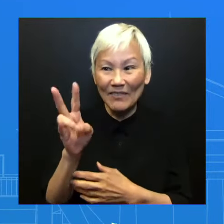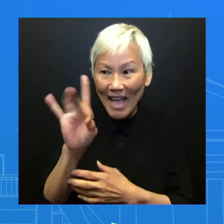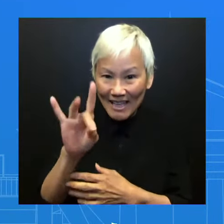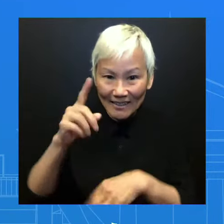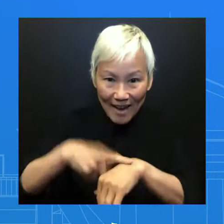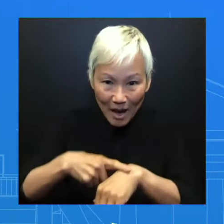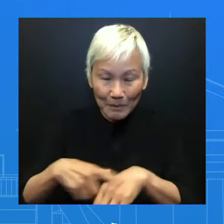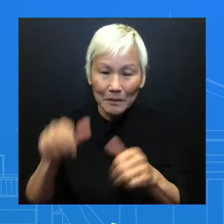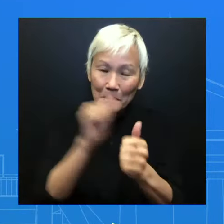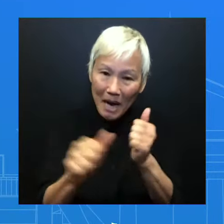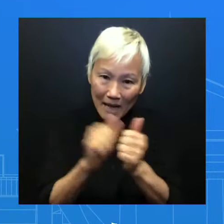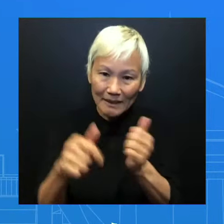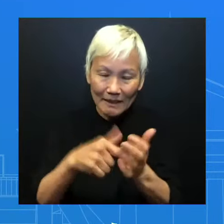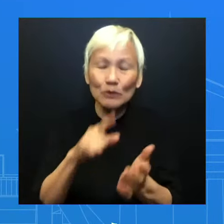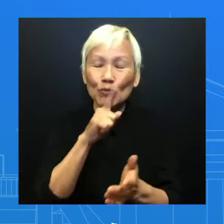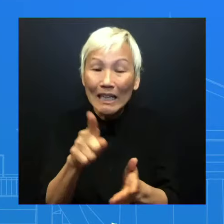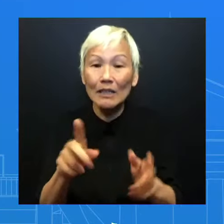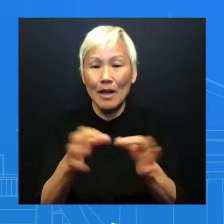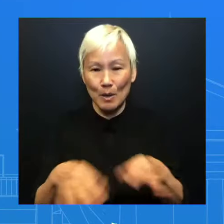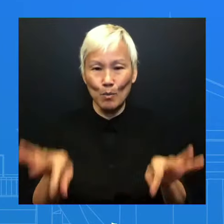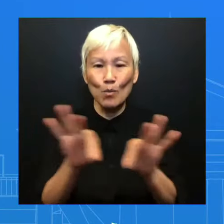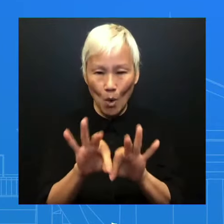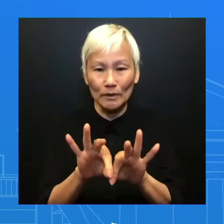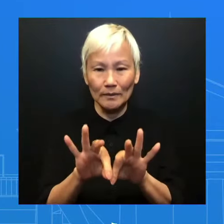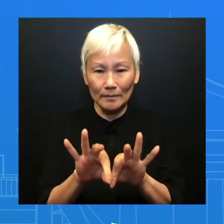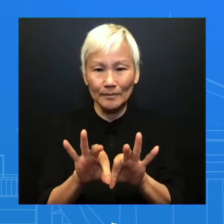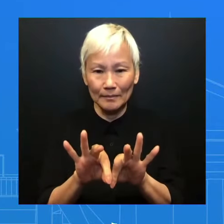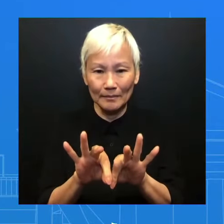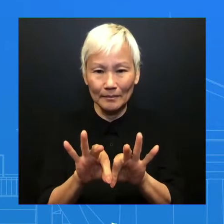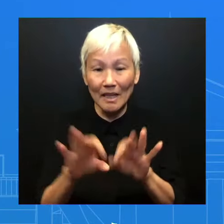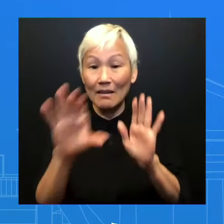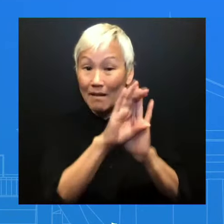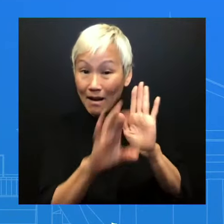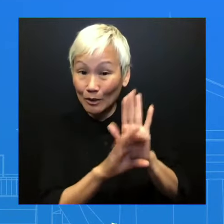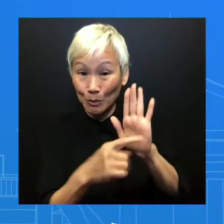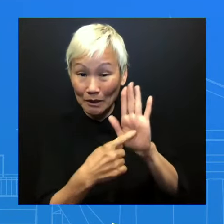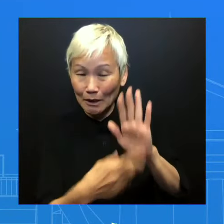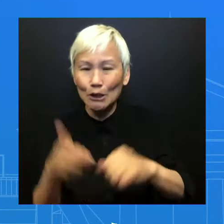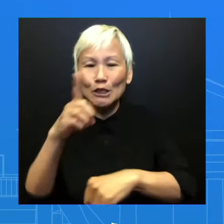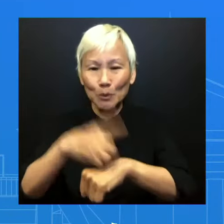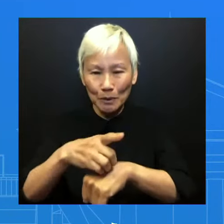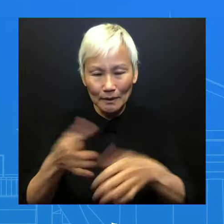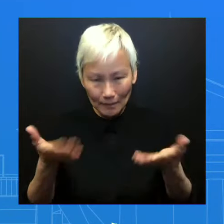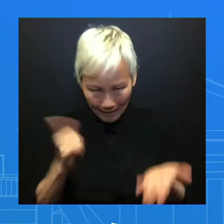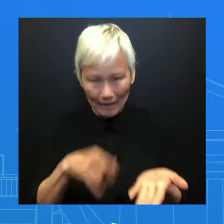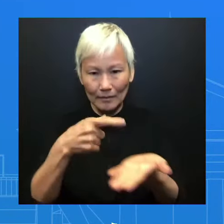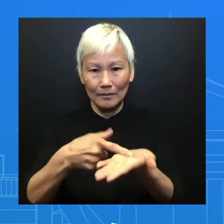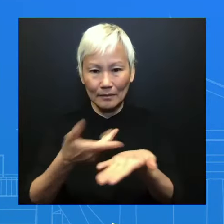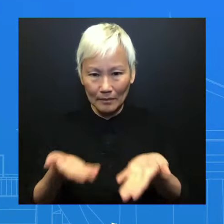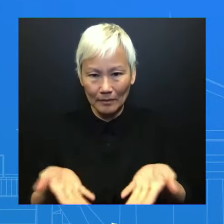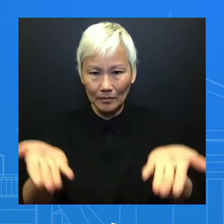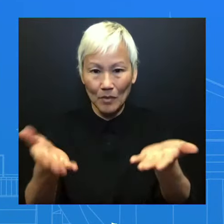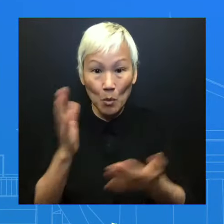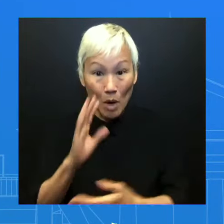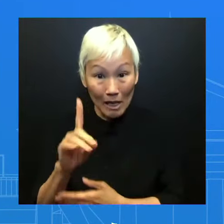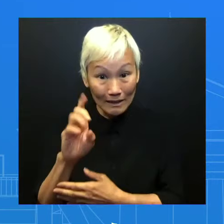clearly constitutional duty that Congress needs to act on. The Press: And can guarantee that any deal will be fast-tracked? Ms. Jean-Pierre: We've already said how urgent this is.